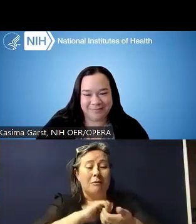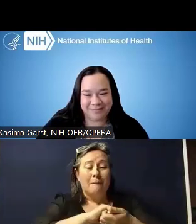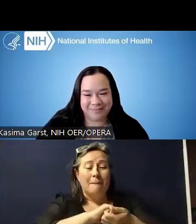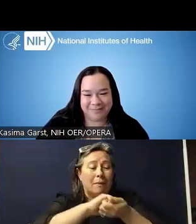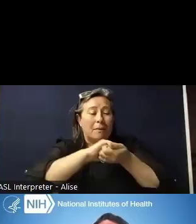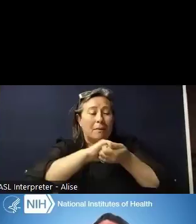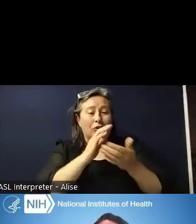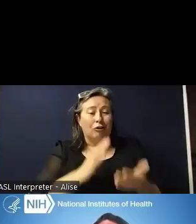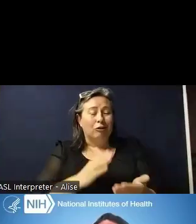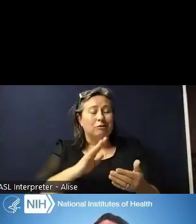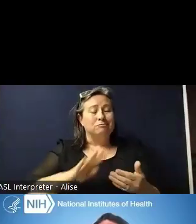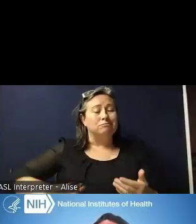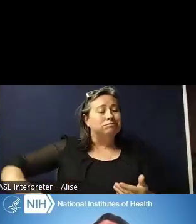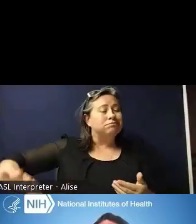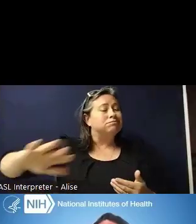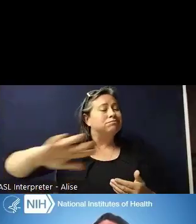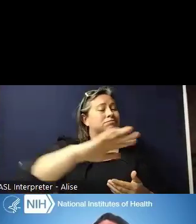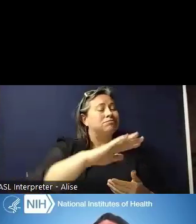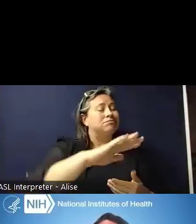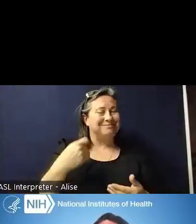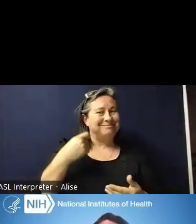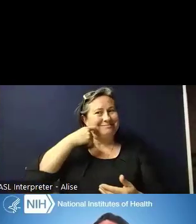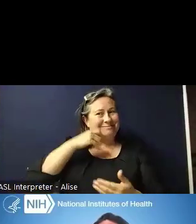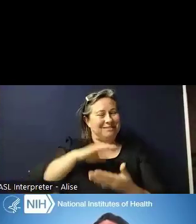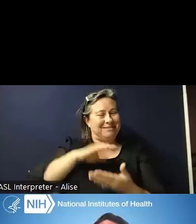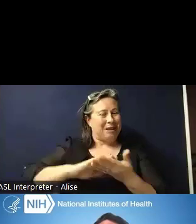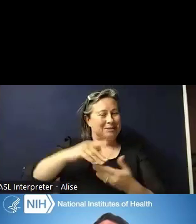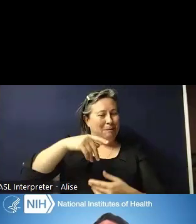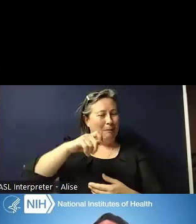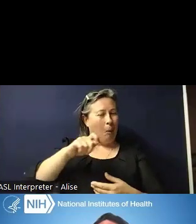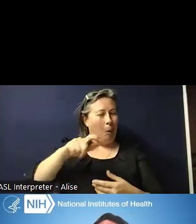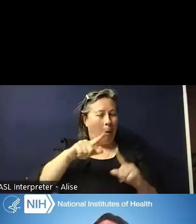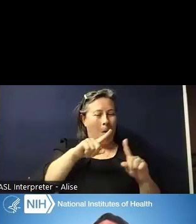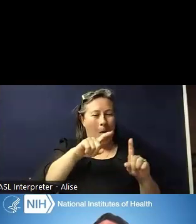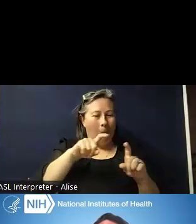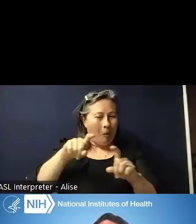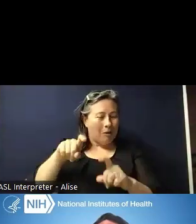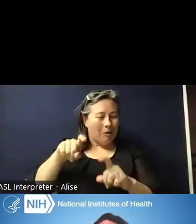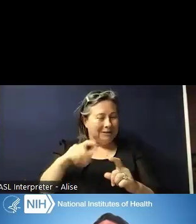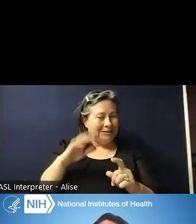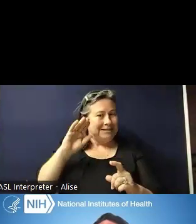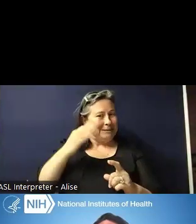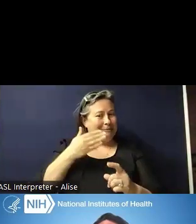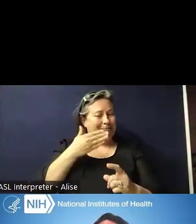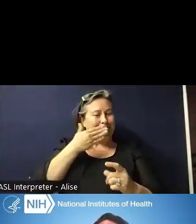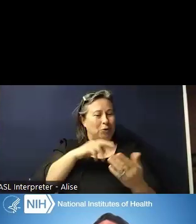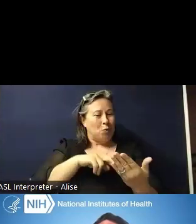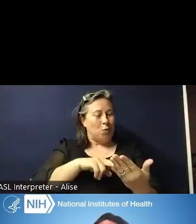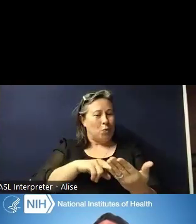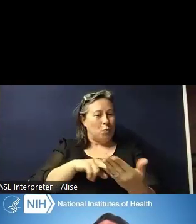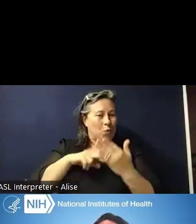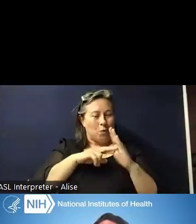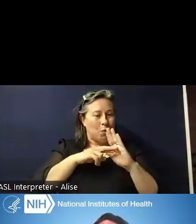I had a nice polling, and it looks like we are very well-represented across the world.